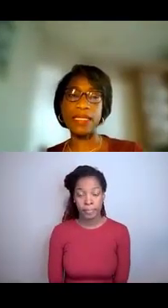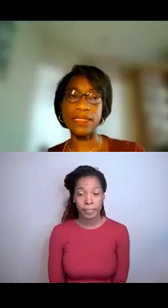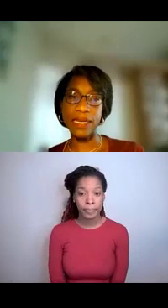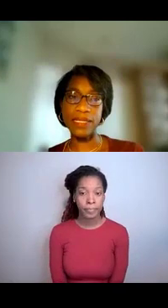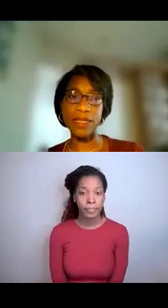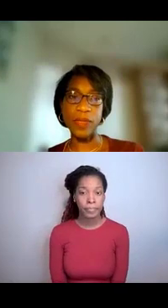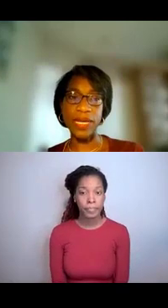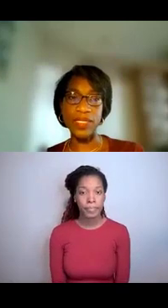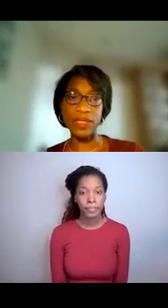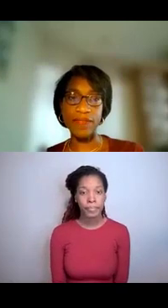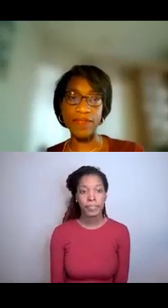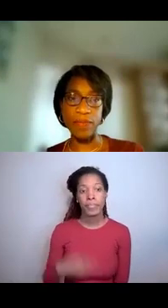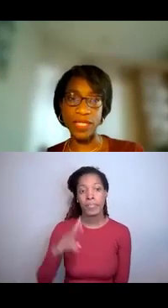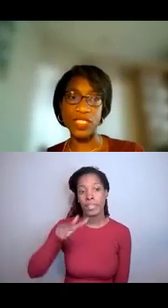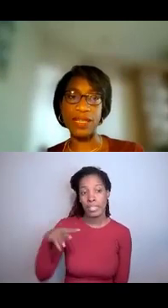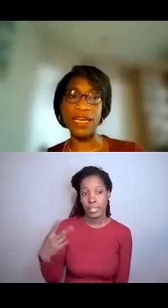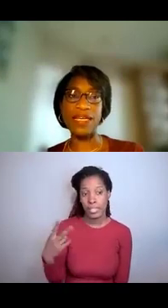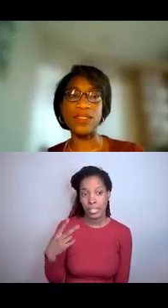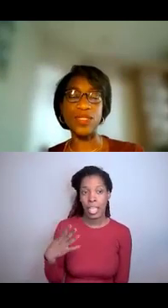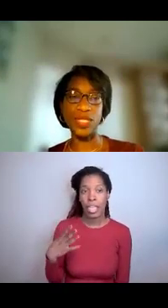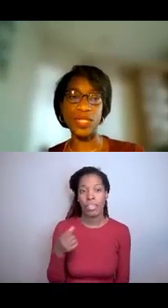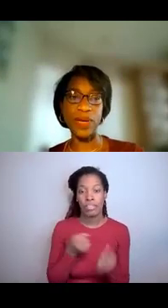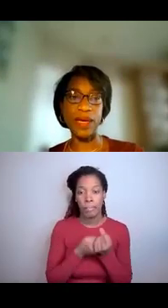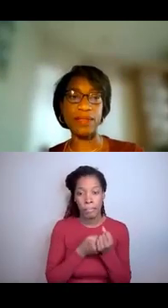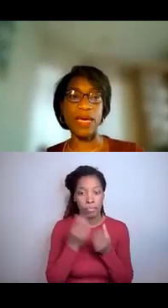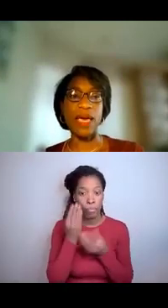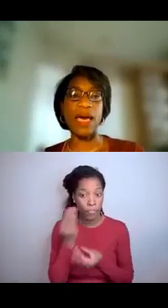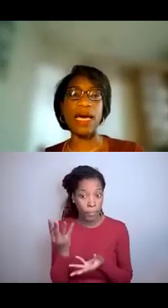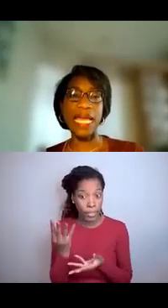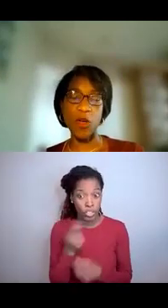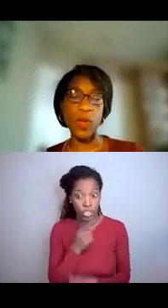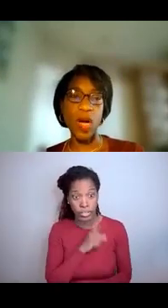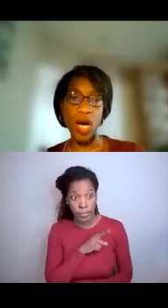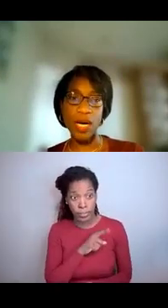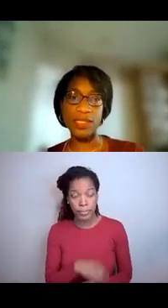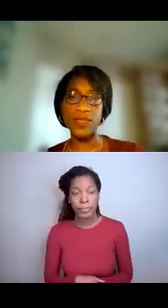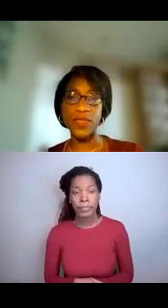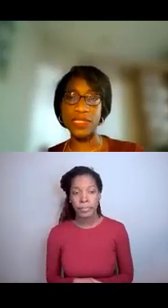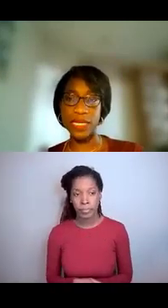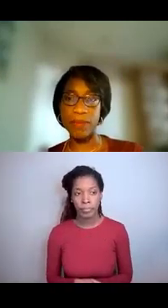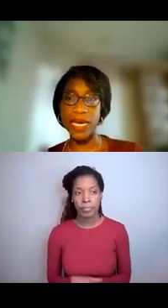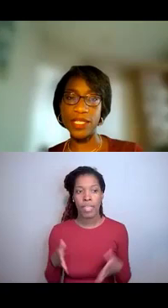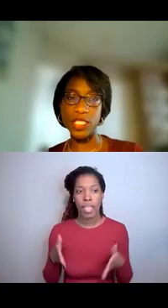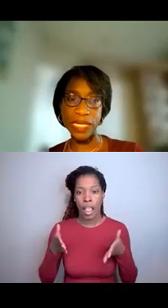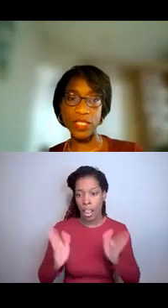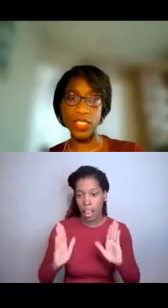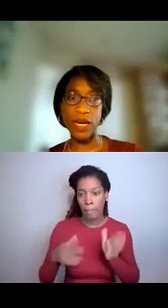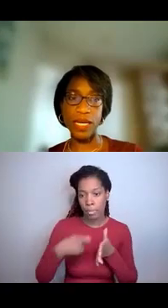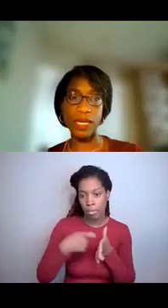And the second supplemental information has to do with allowable costs for data management and sharing.